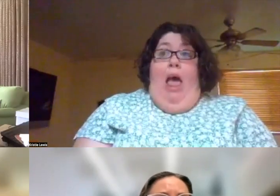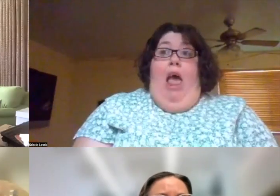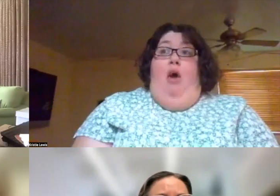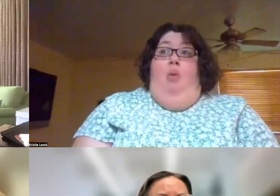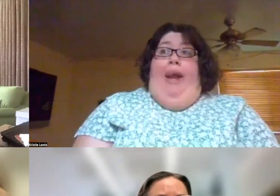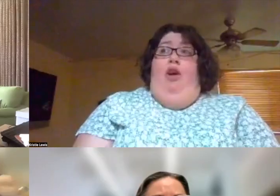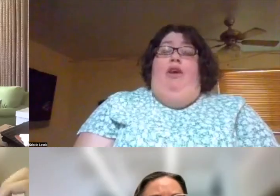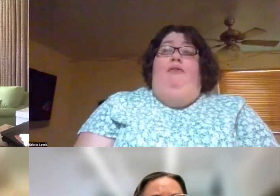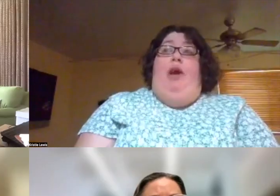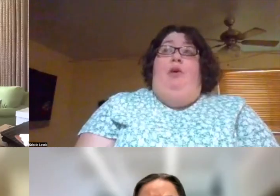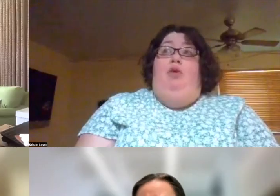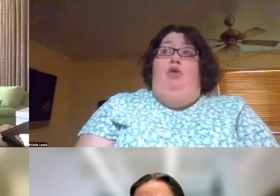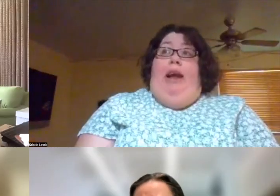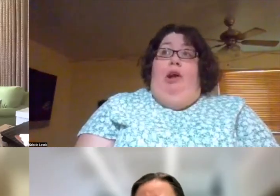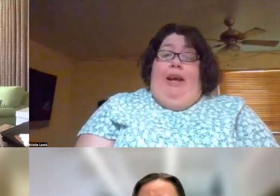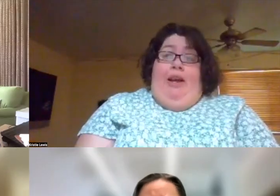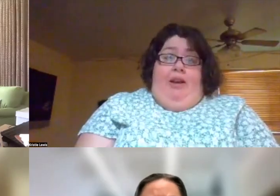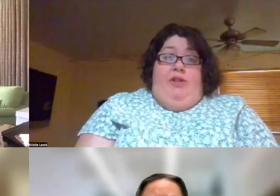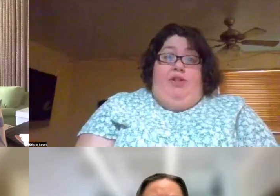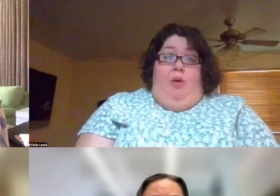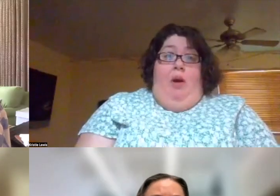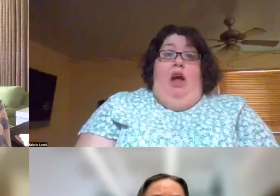[OVERLAPPING].